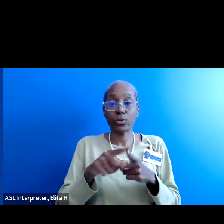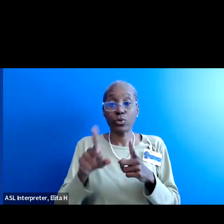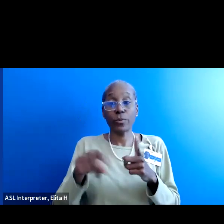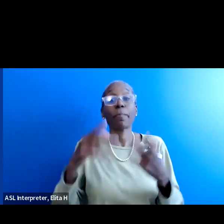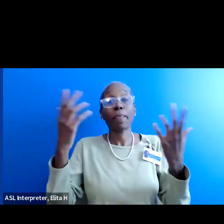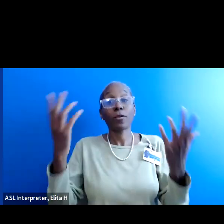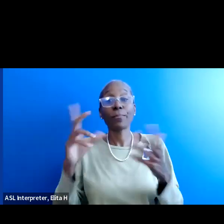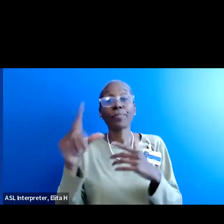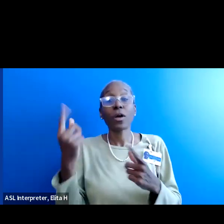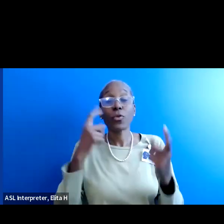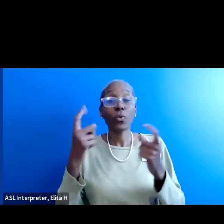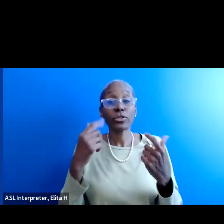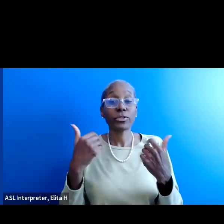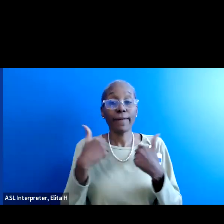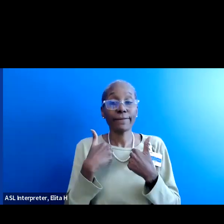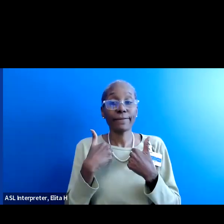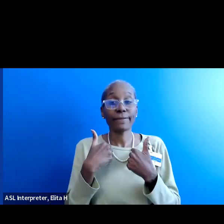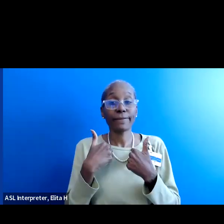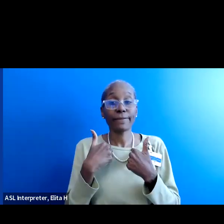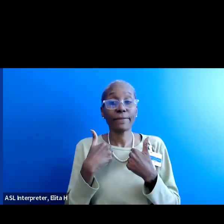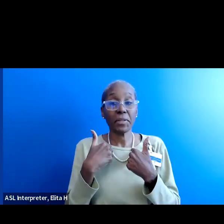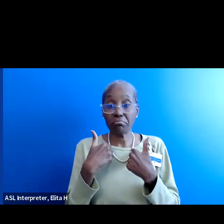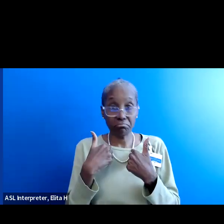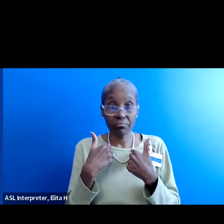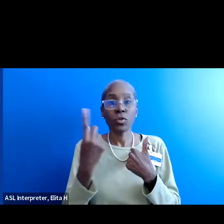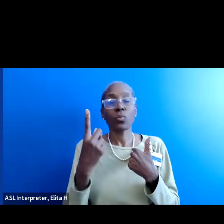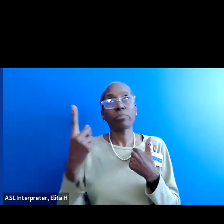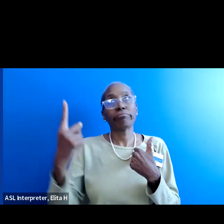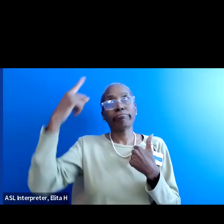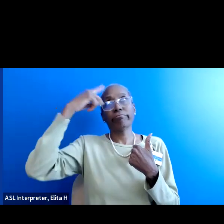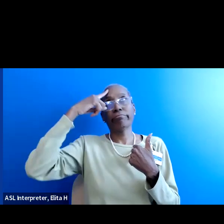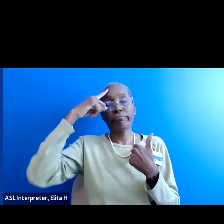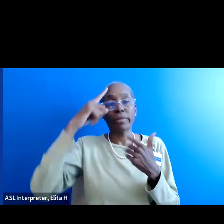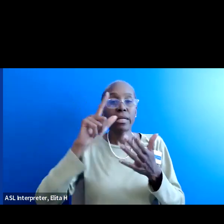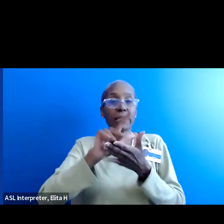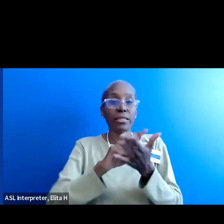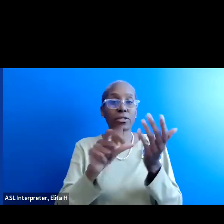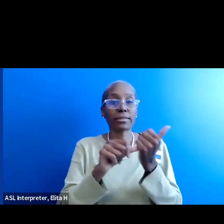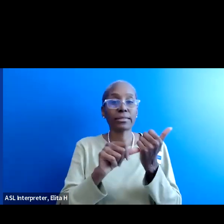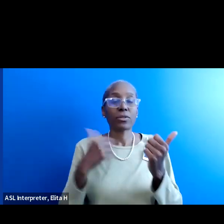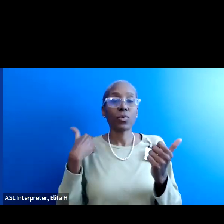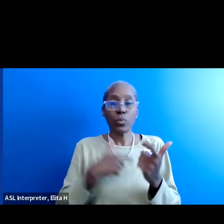Other questions. The question that made me think of legal assistance was, we live in a condo and we own it.